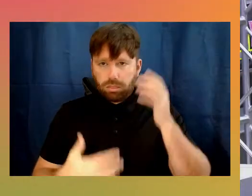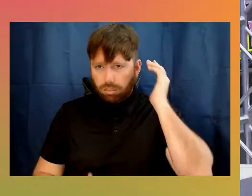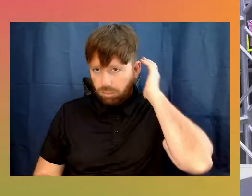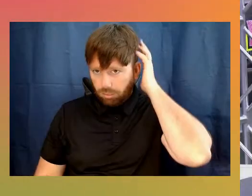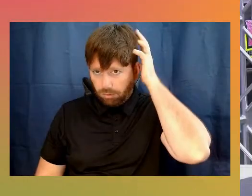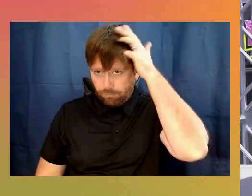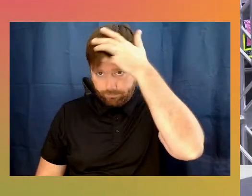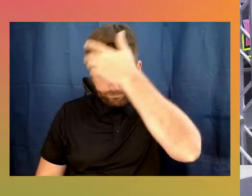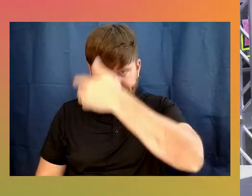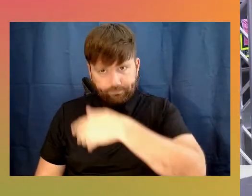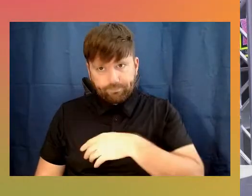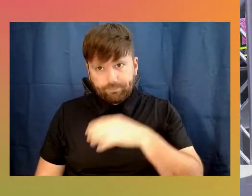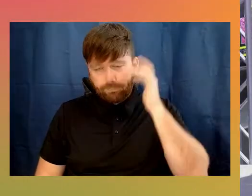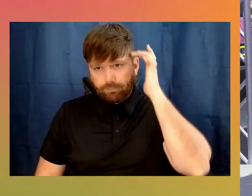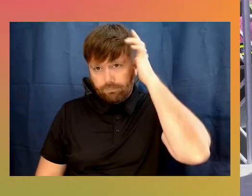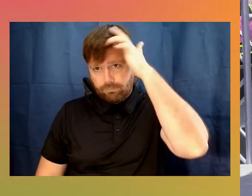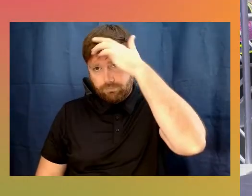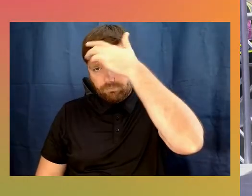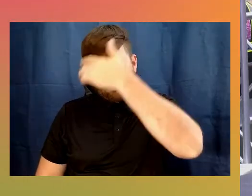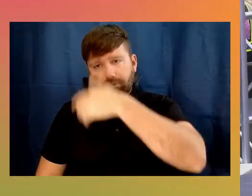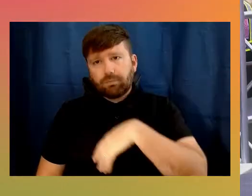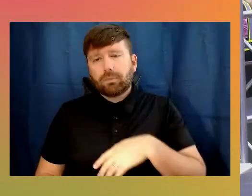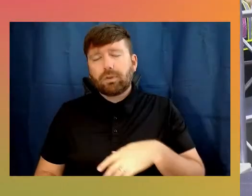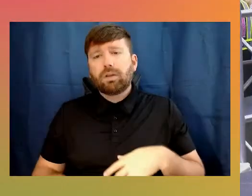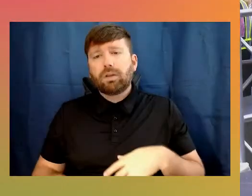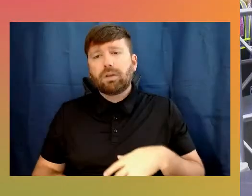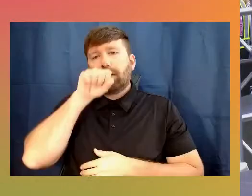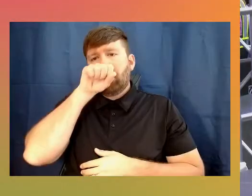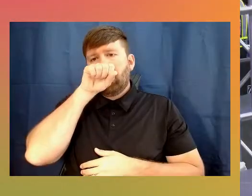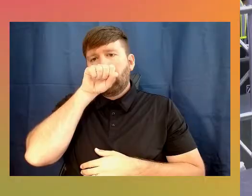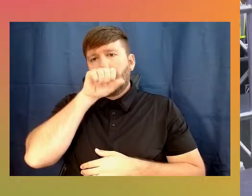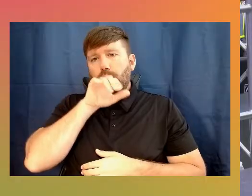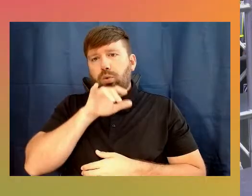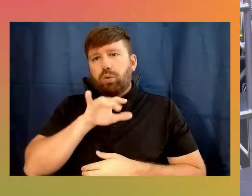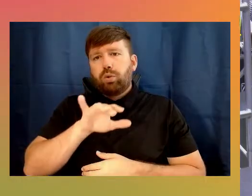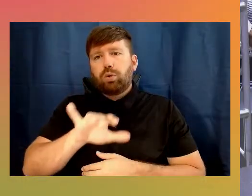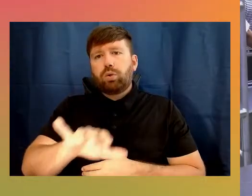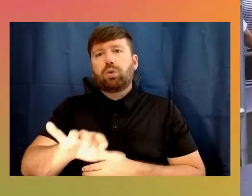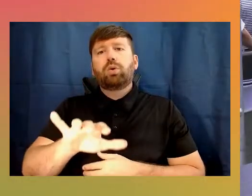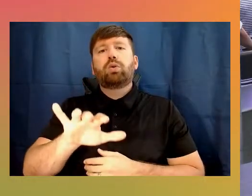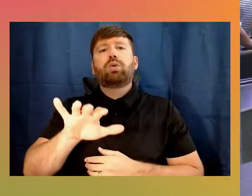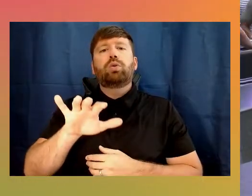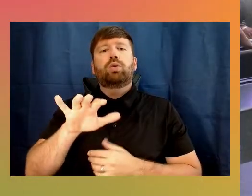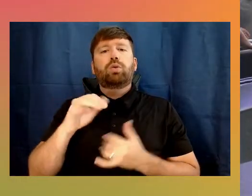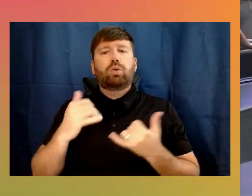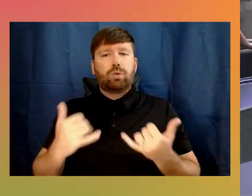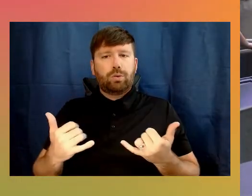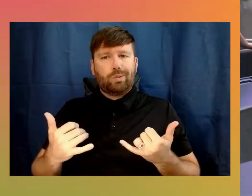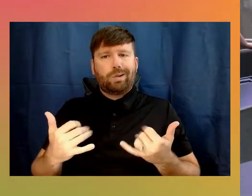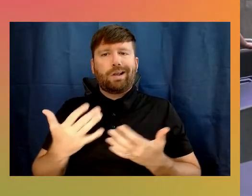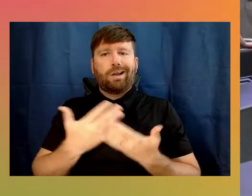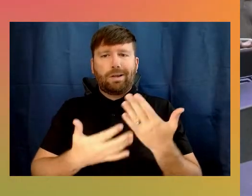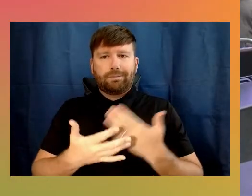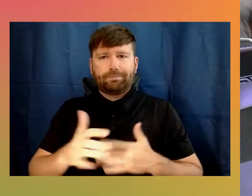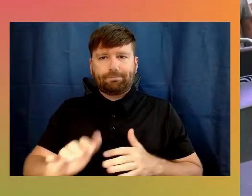TAKE ONE MORE BREATH IN.